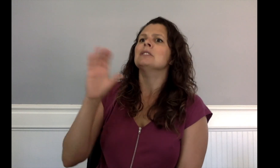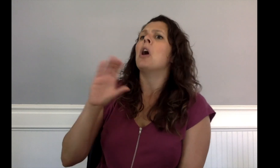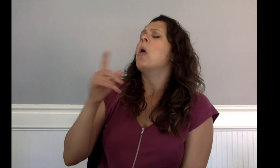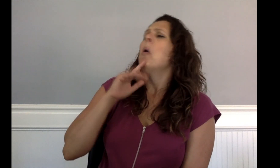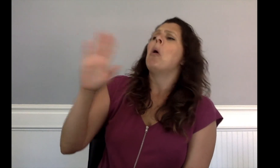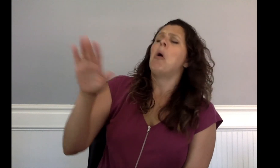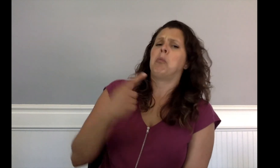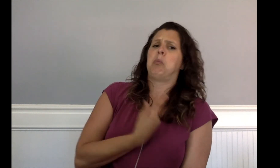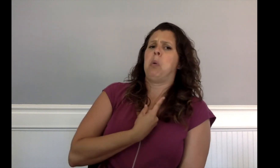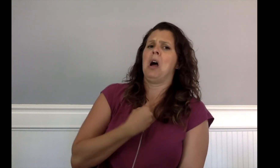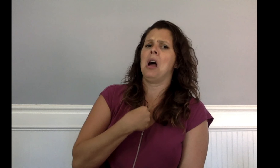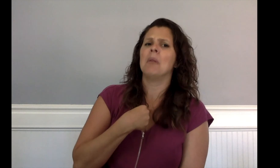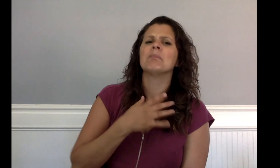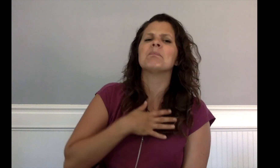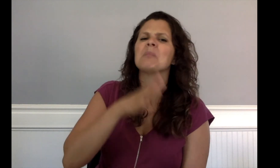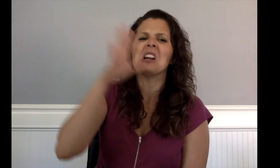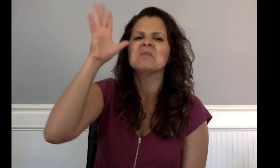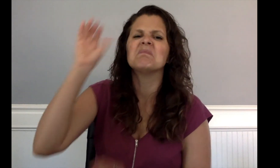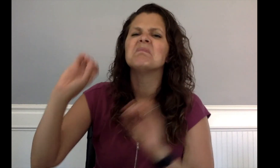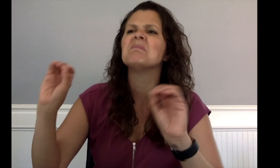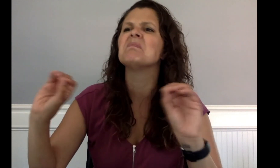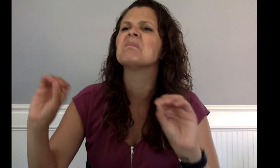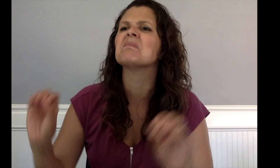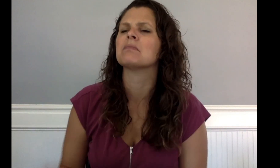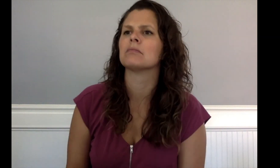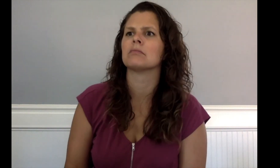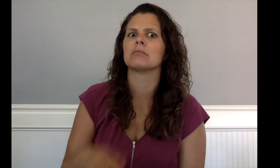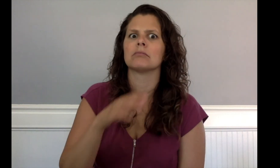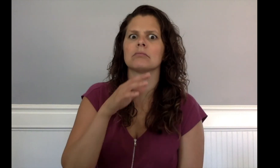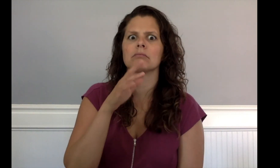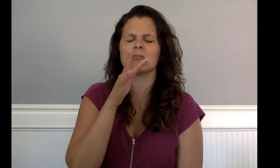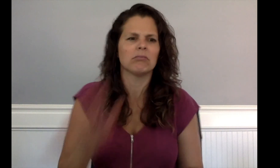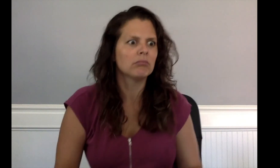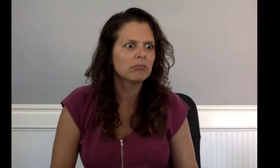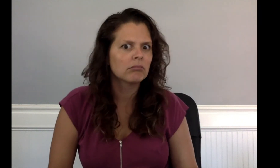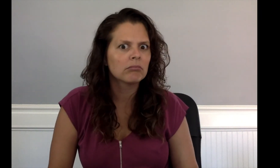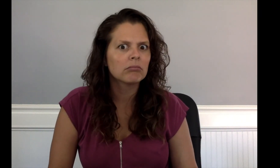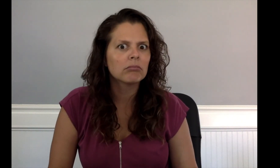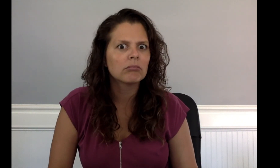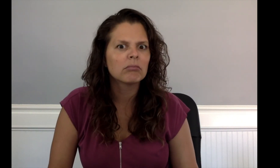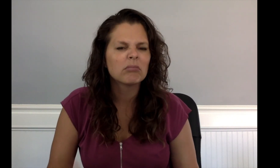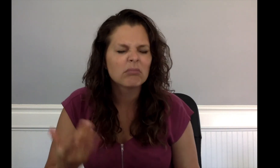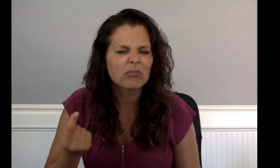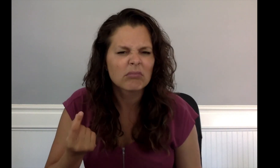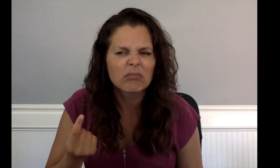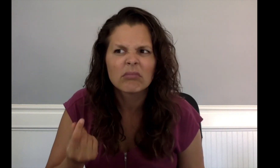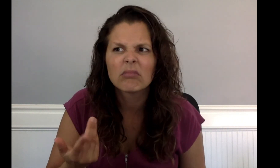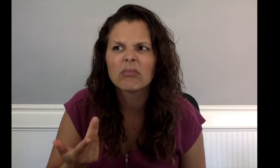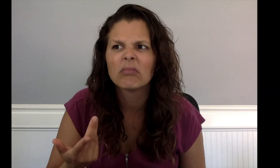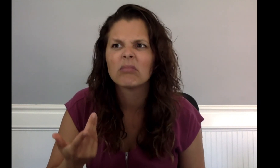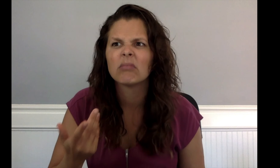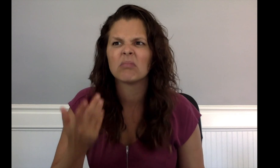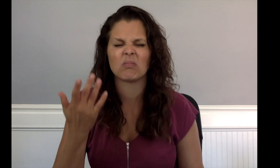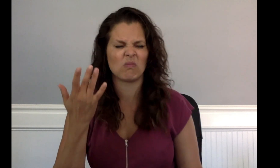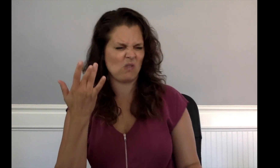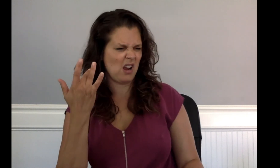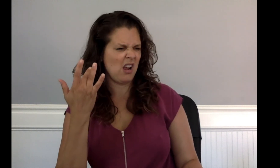“It’s just me,” Charlie said. “Not my parents.” Mrs. Castle gave Charlie a sharp look.